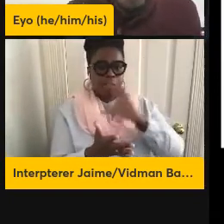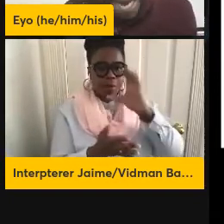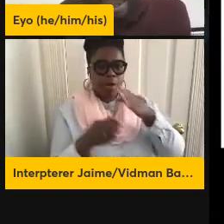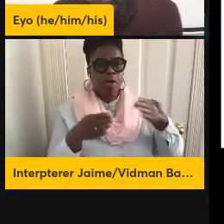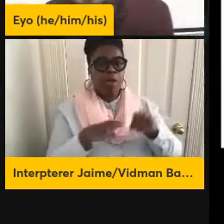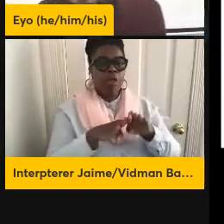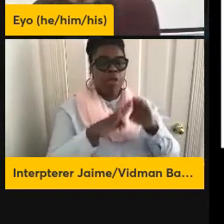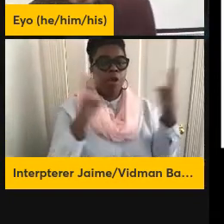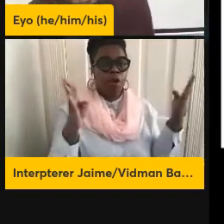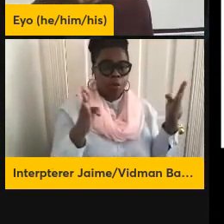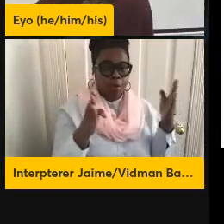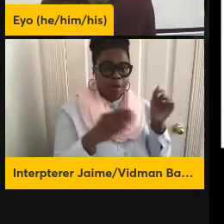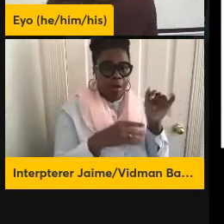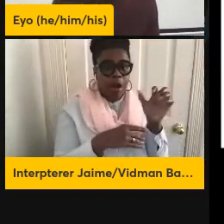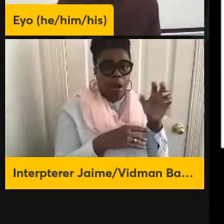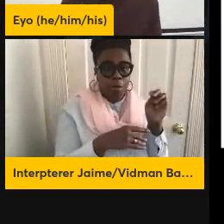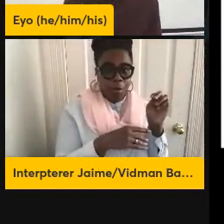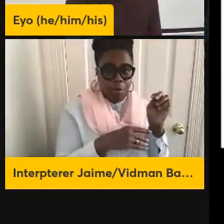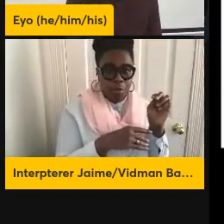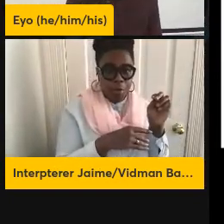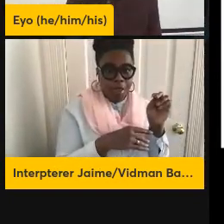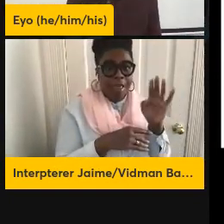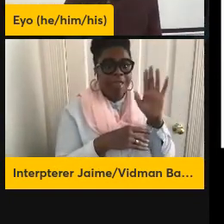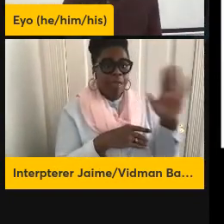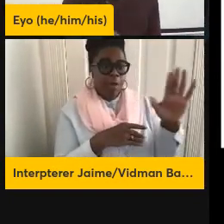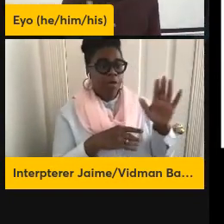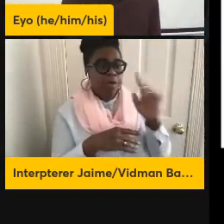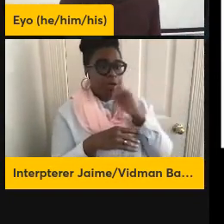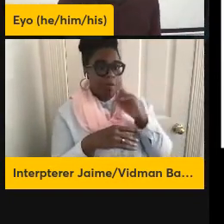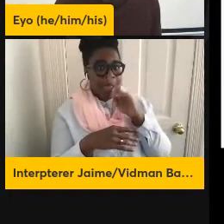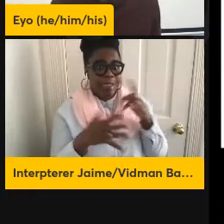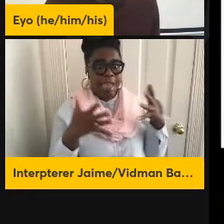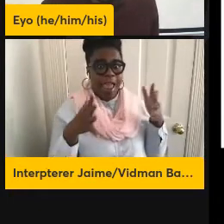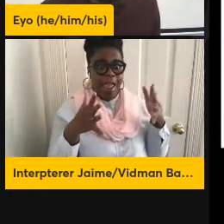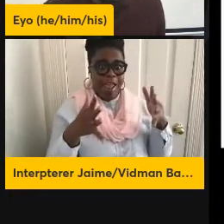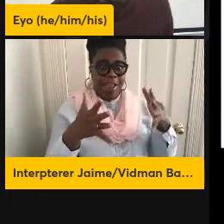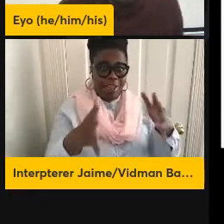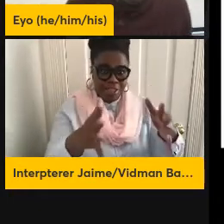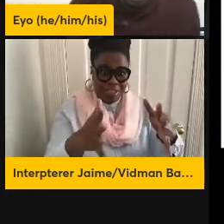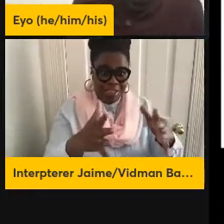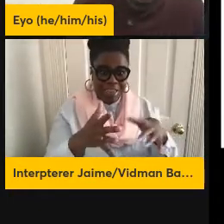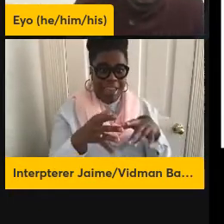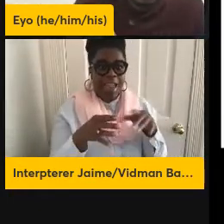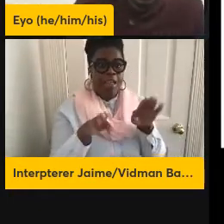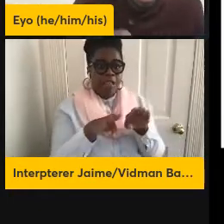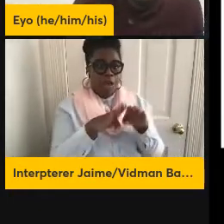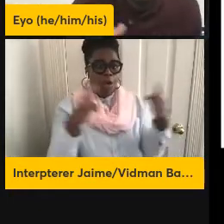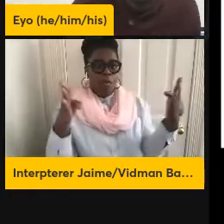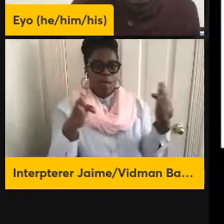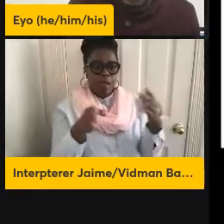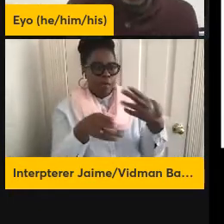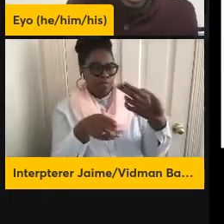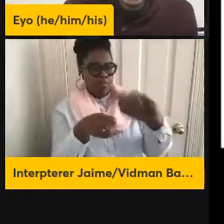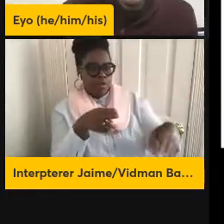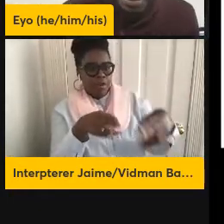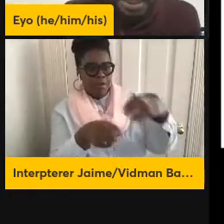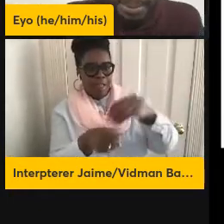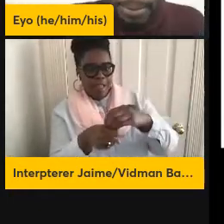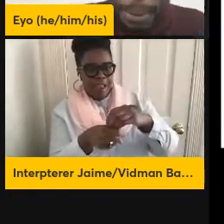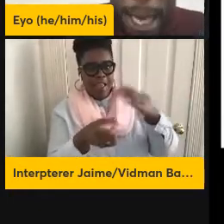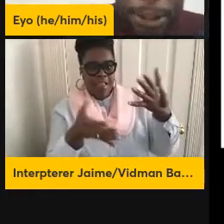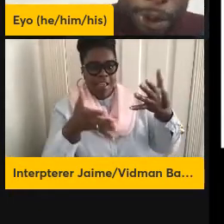Meister exceedingly anxious with spend little to no time in the open home because they're more anxious to get in there. And so